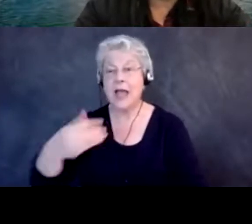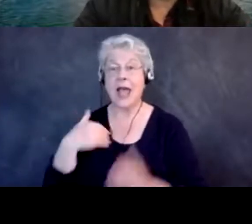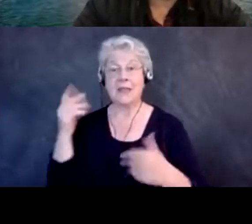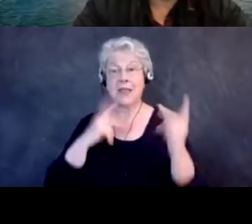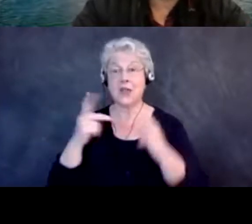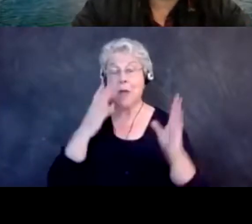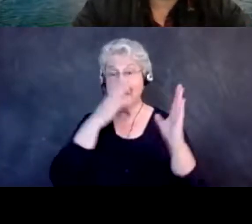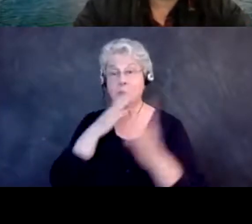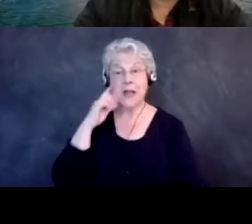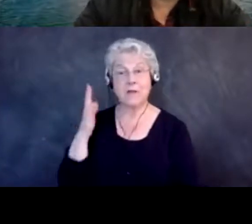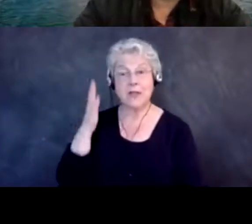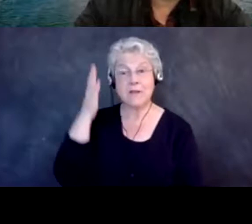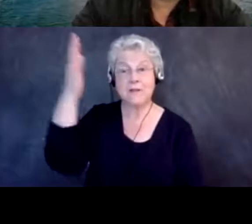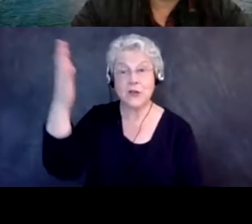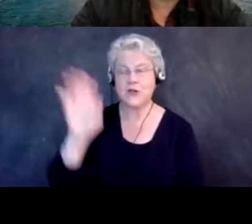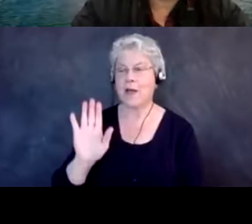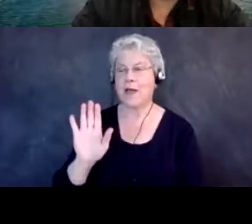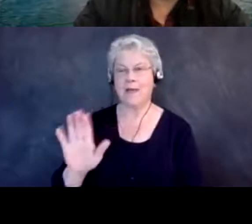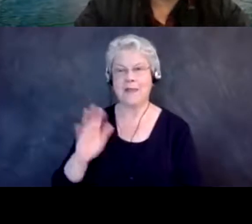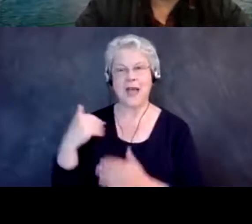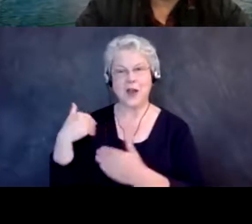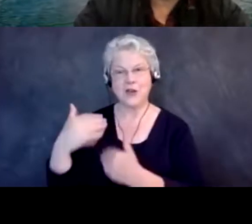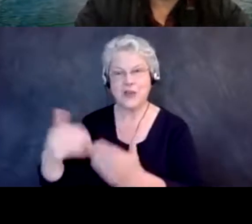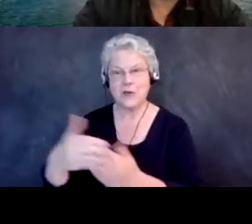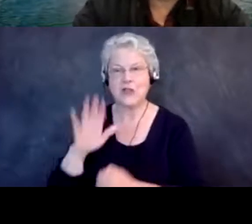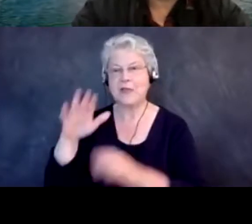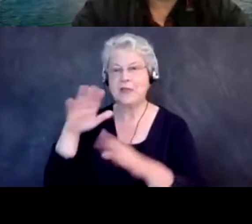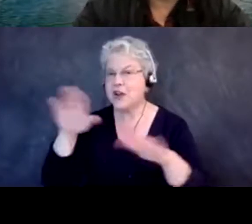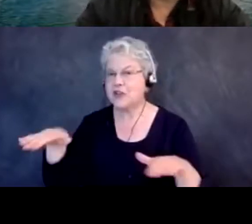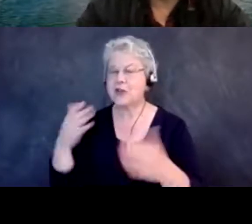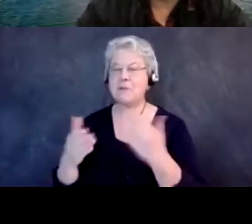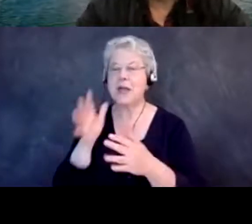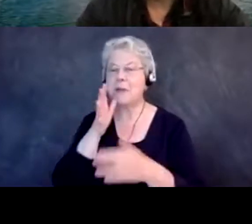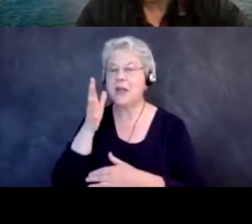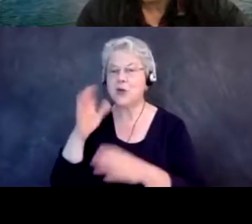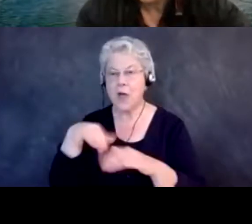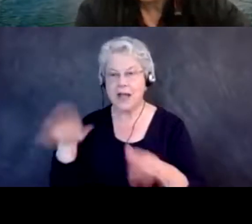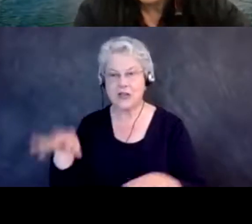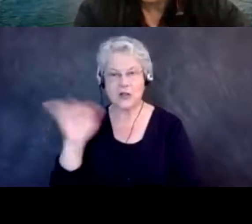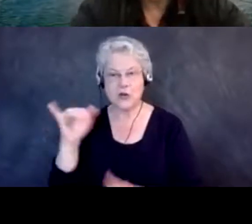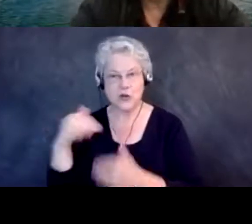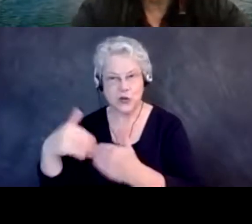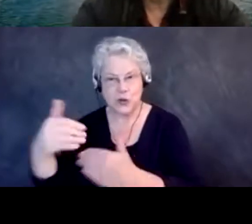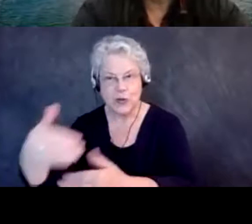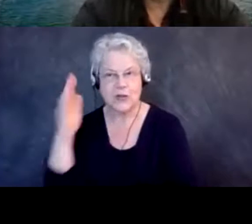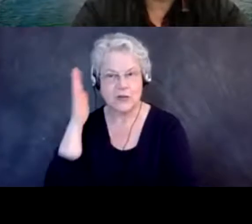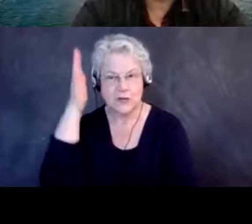they’re planning for their generation, they’re planning for their children's generation and maybe their grandchildren's generation. Inclusive. We want everyone to